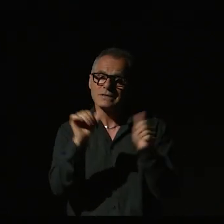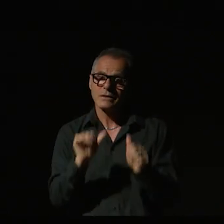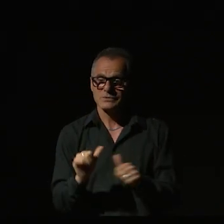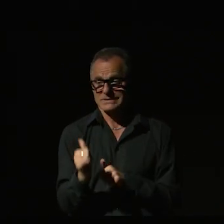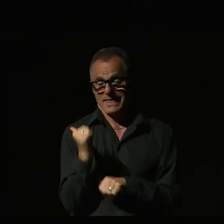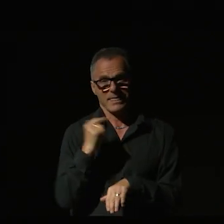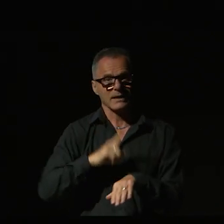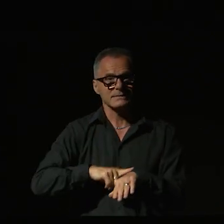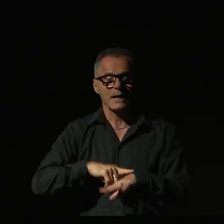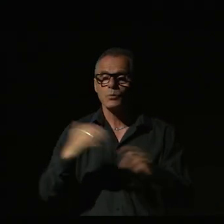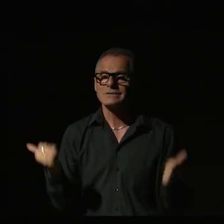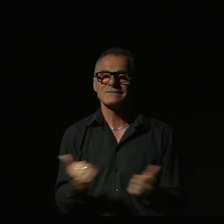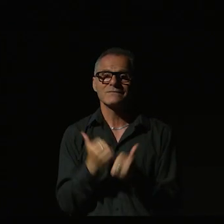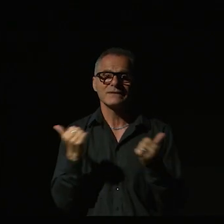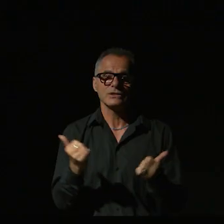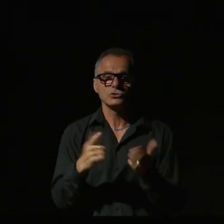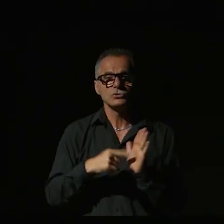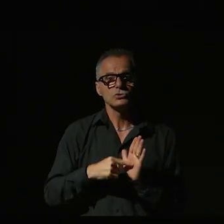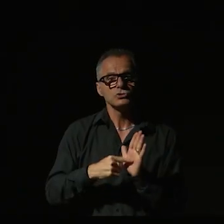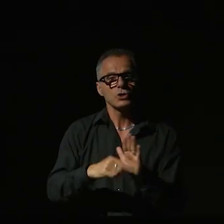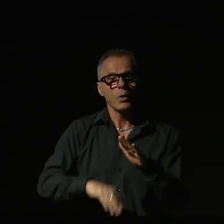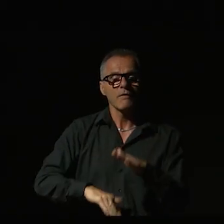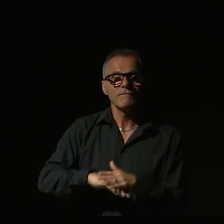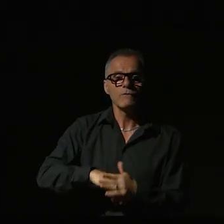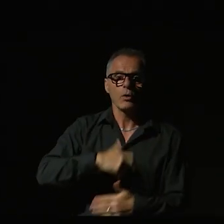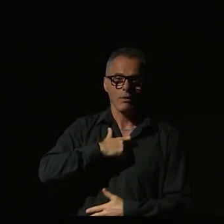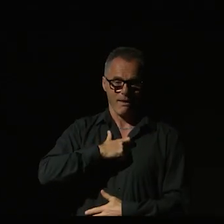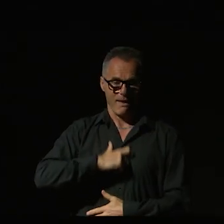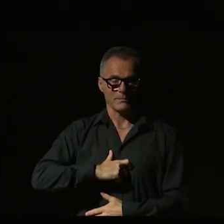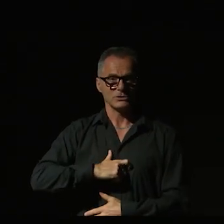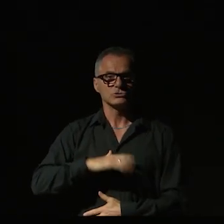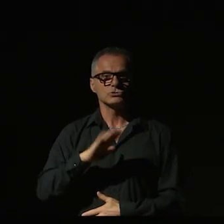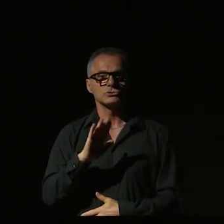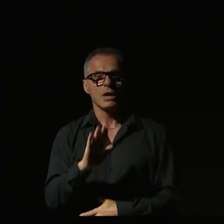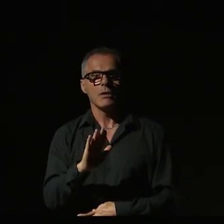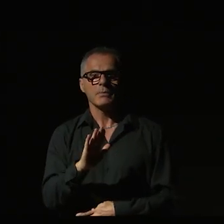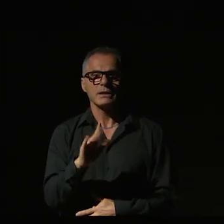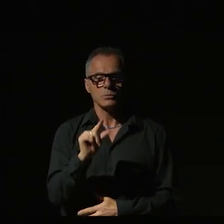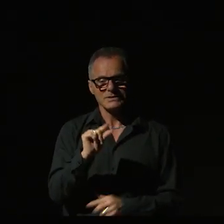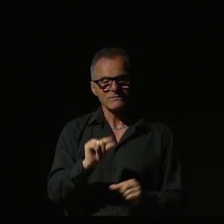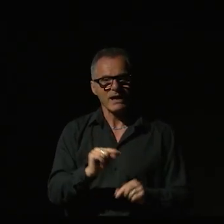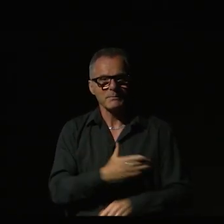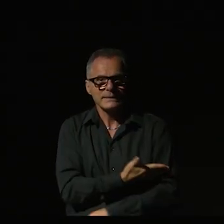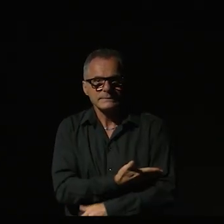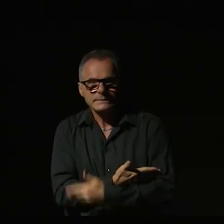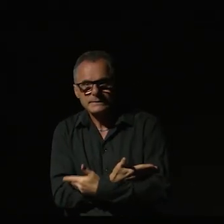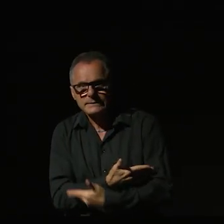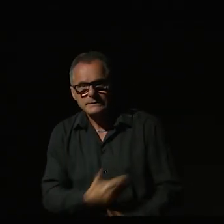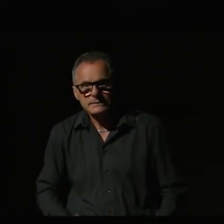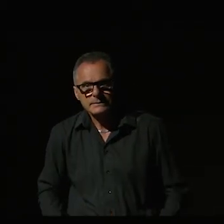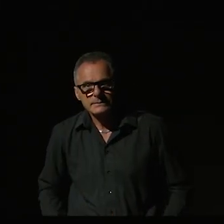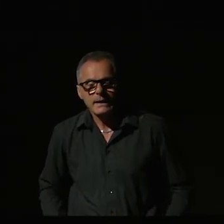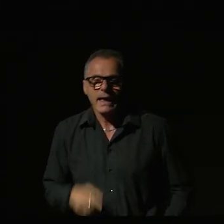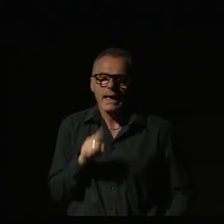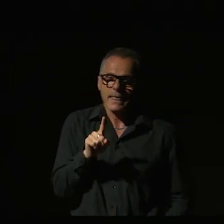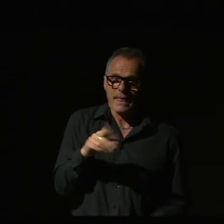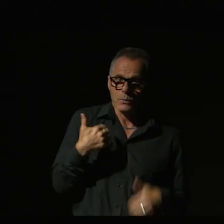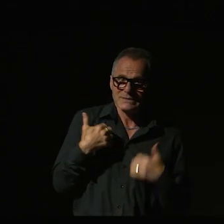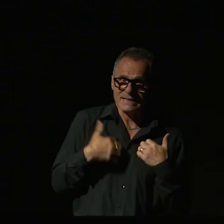to form a whole image again, but remained in its fragmentary state and served as an inspiration for artists,